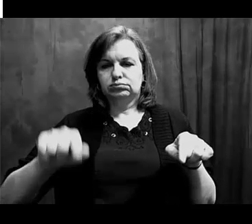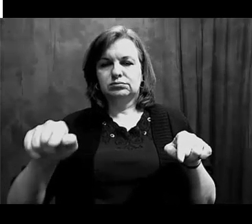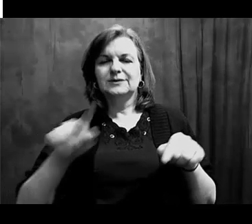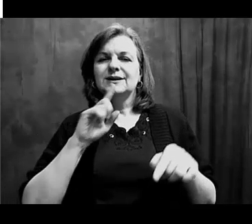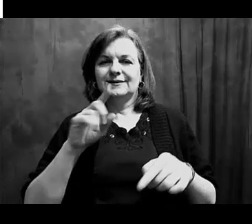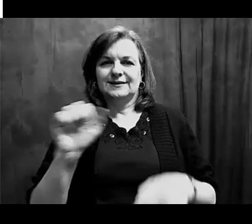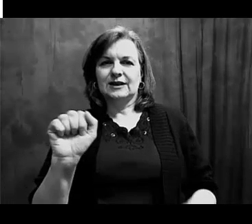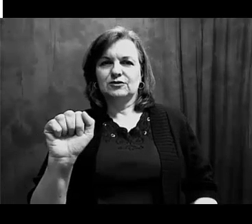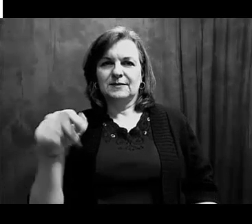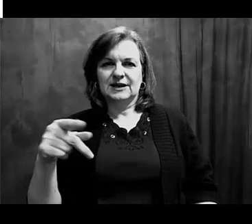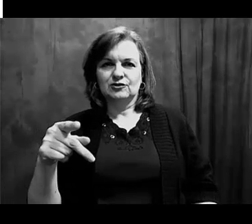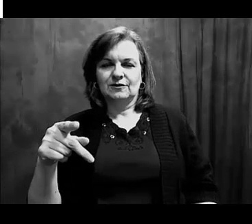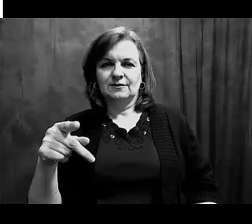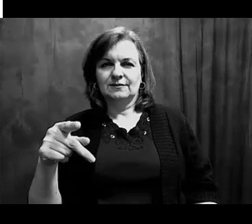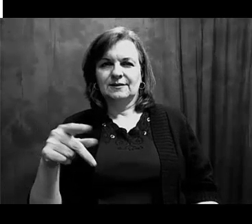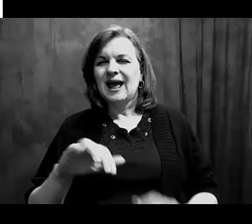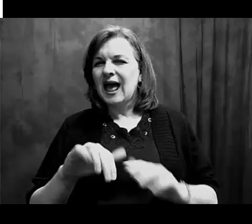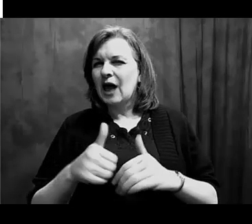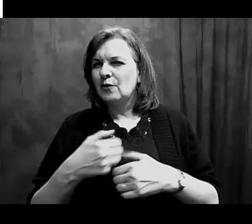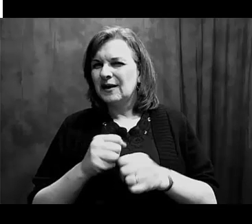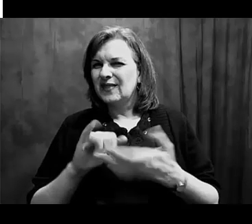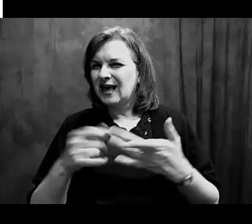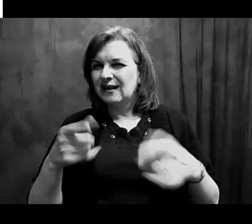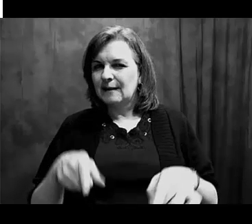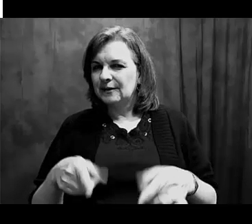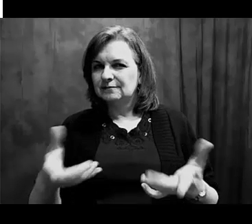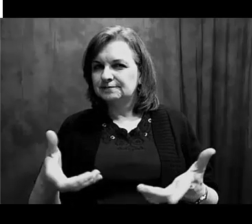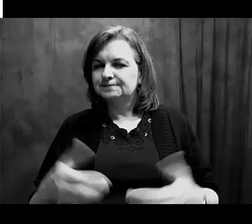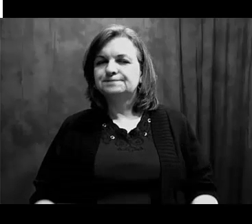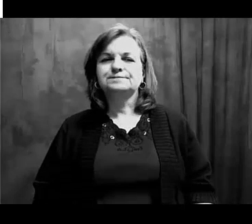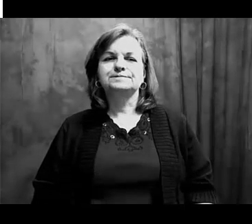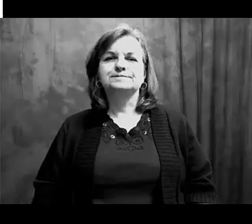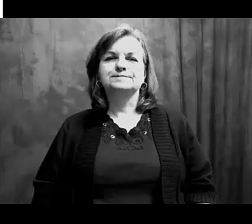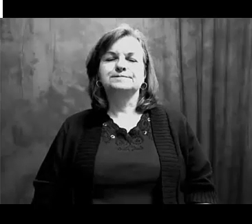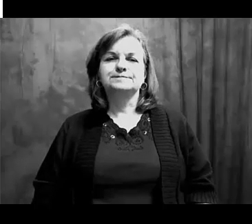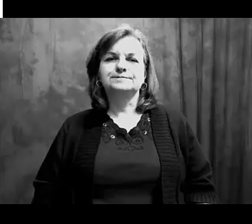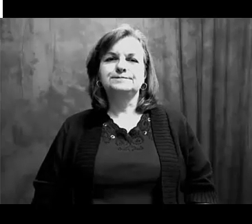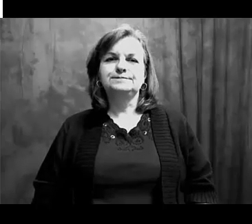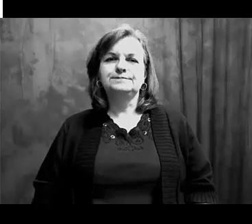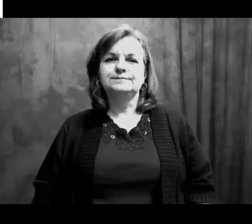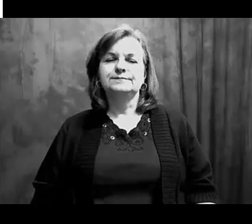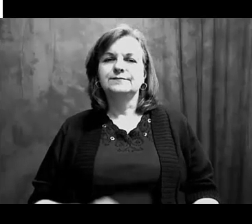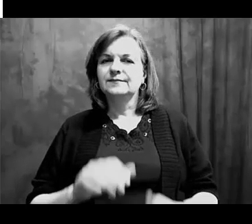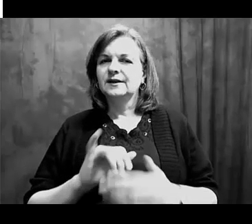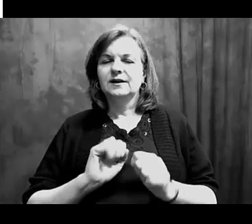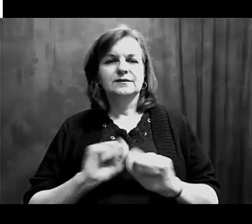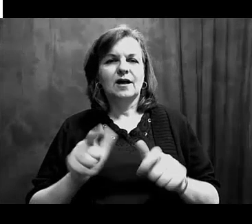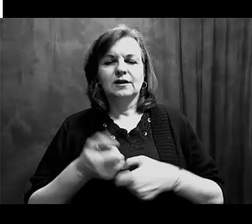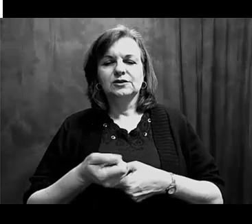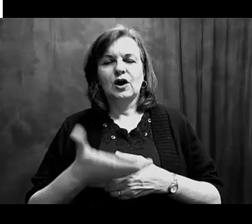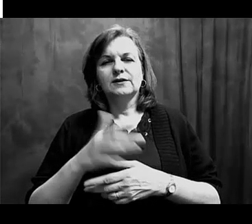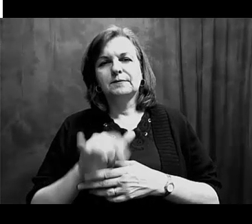what I wanna show you now is how we actually make it happen and it's all about changes in ion concentration